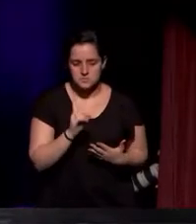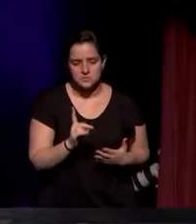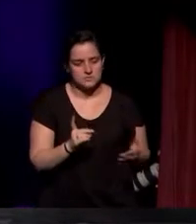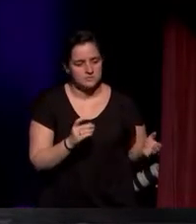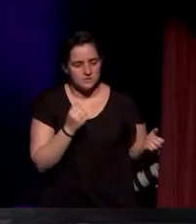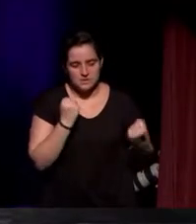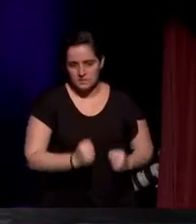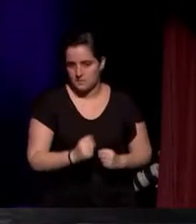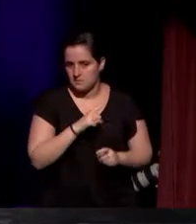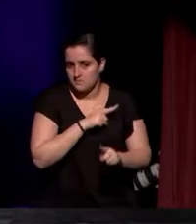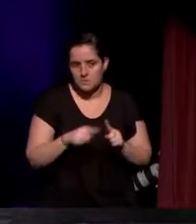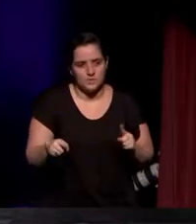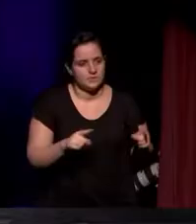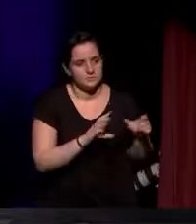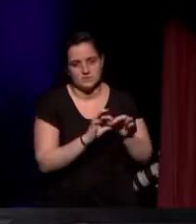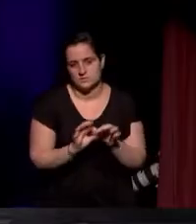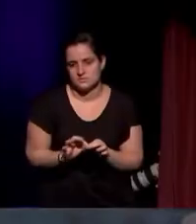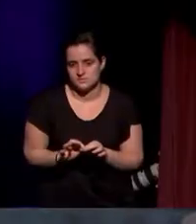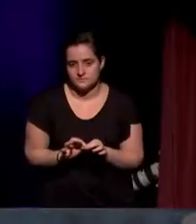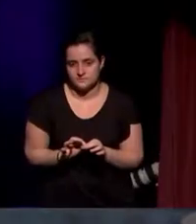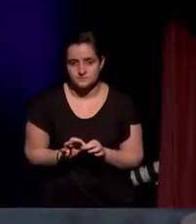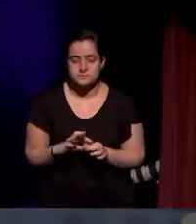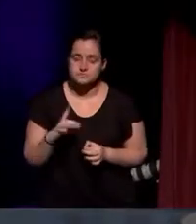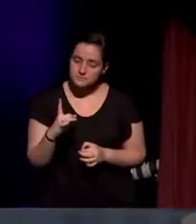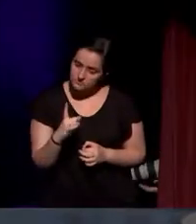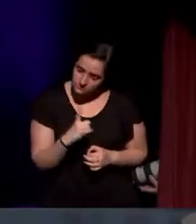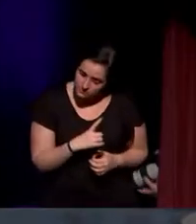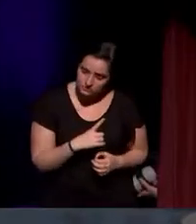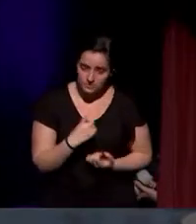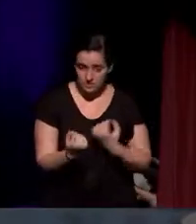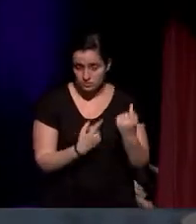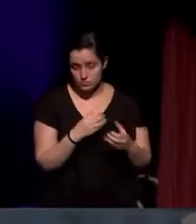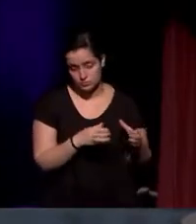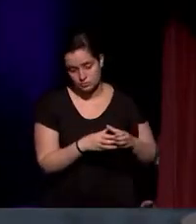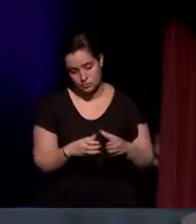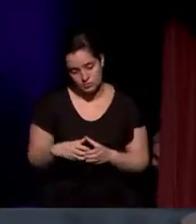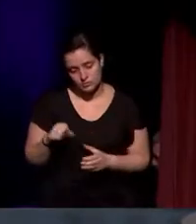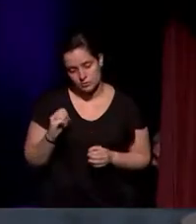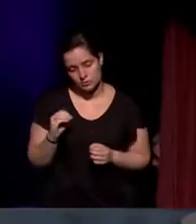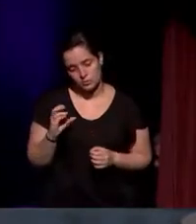There were some groups mutual relief